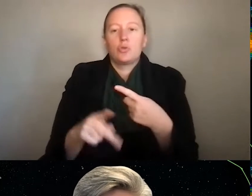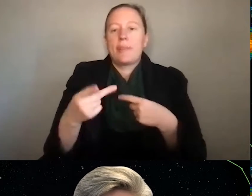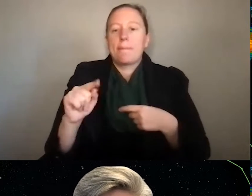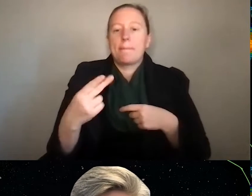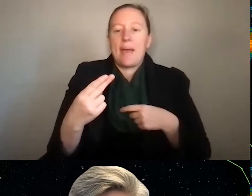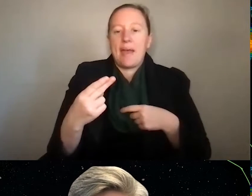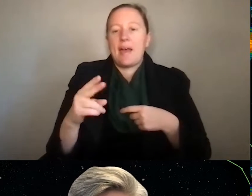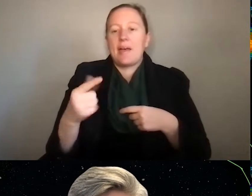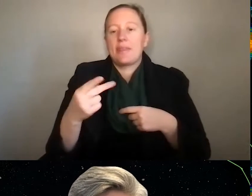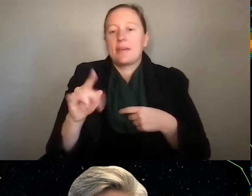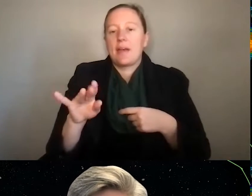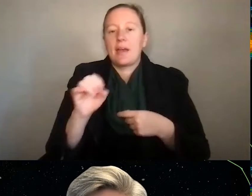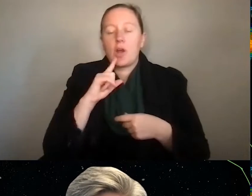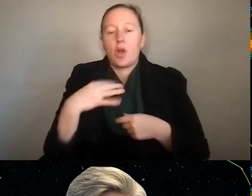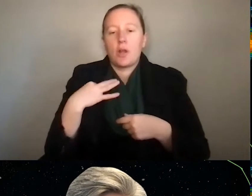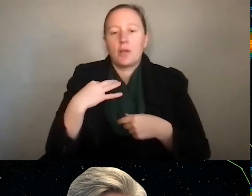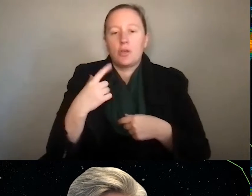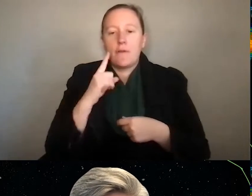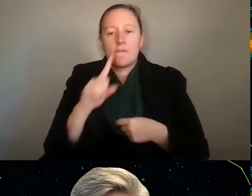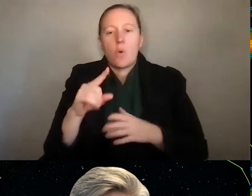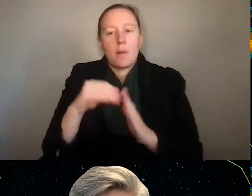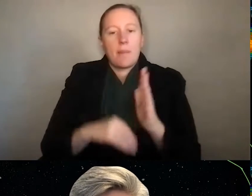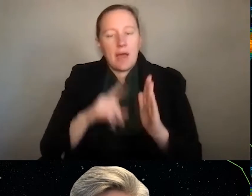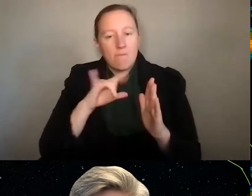That would be your institutions of